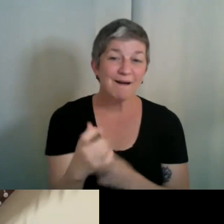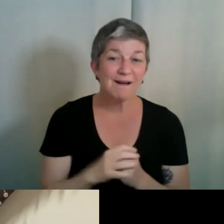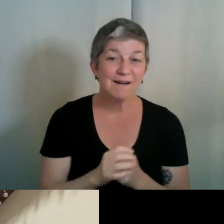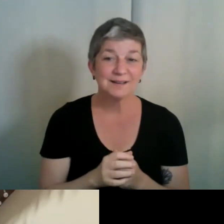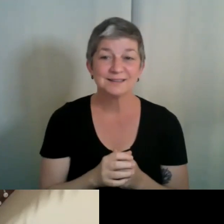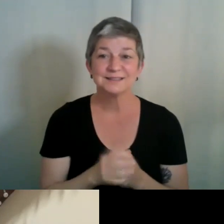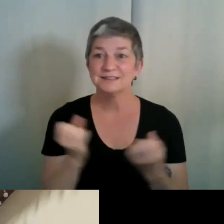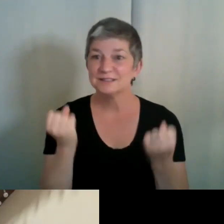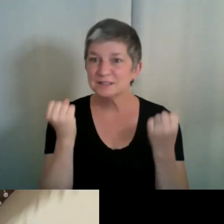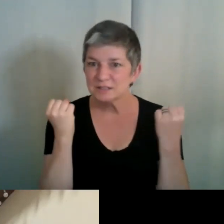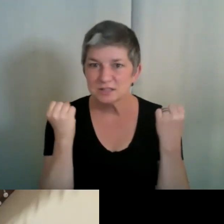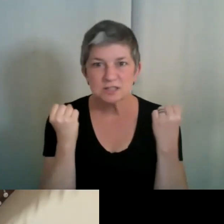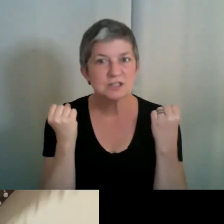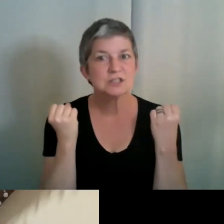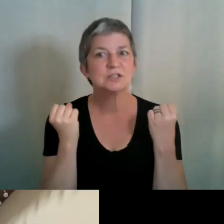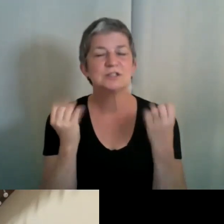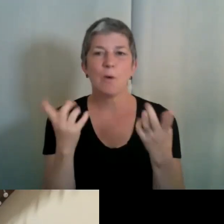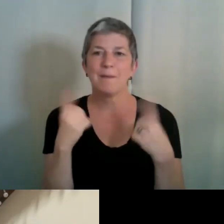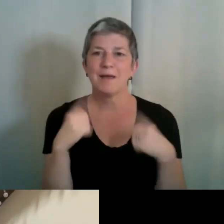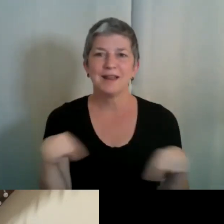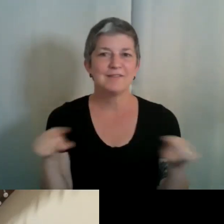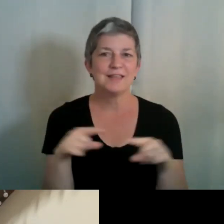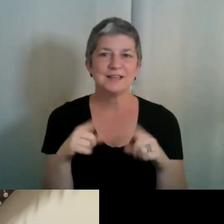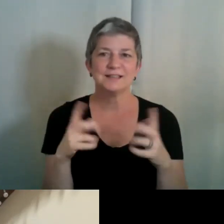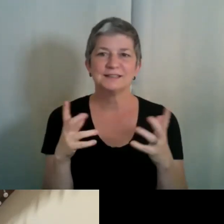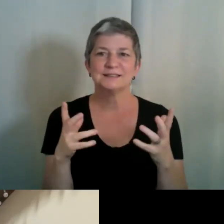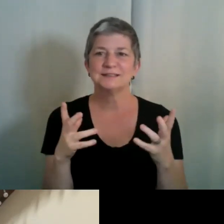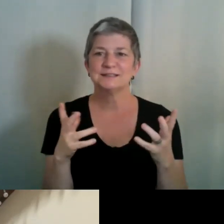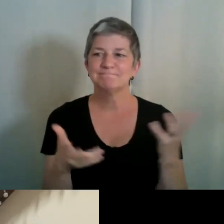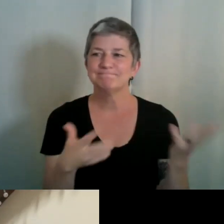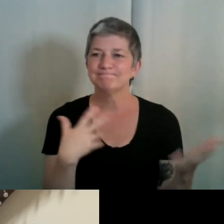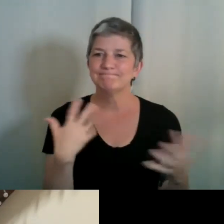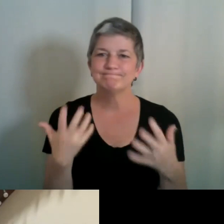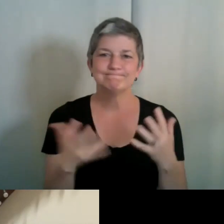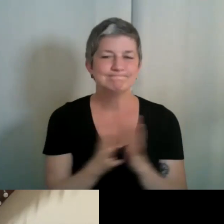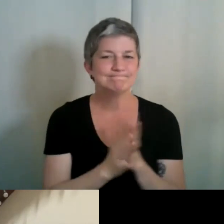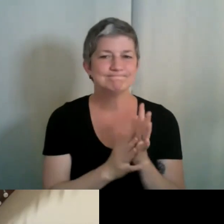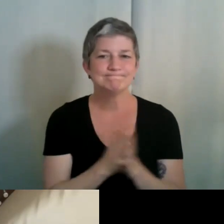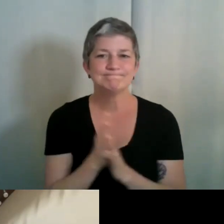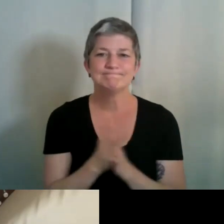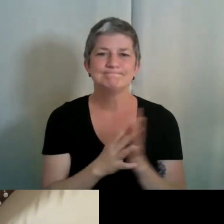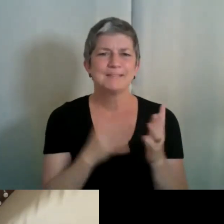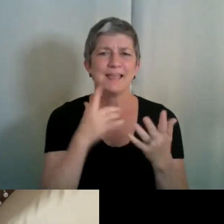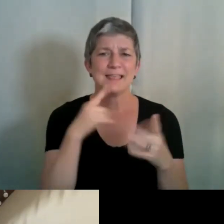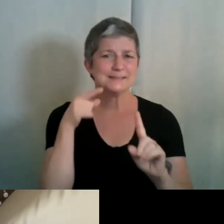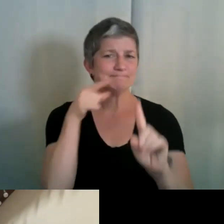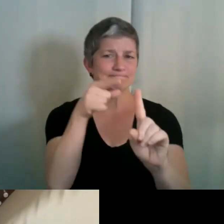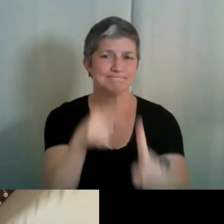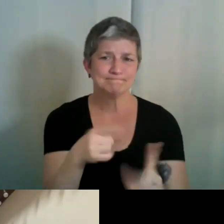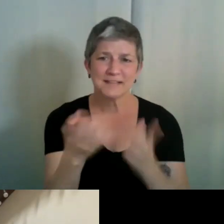many of these, you know, practices and services would